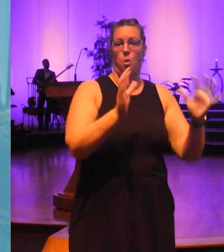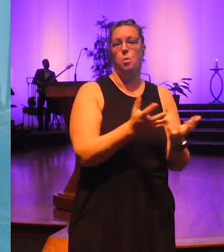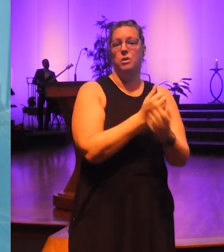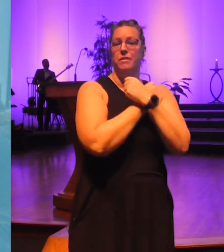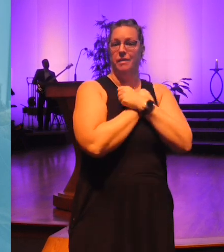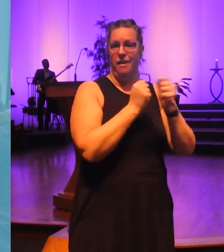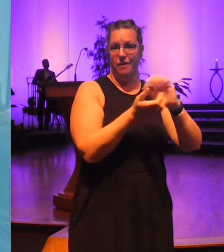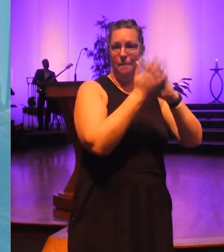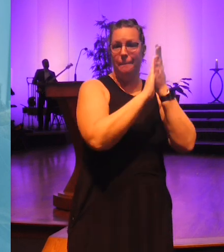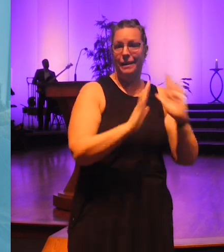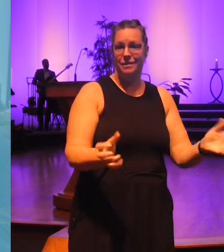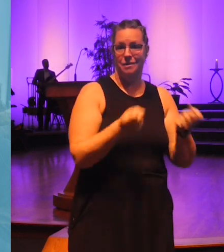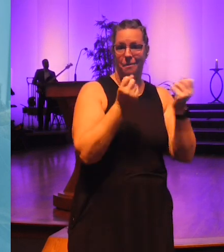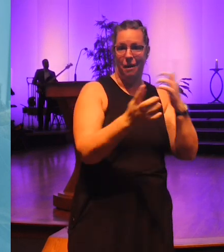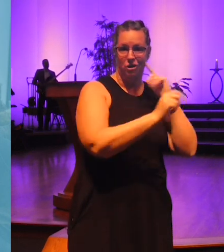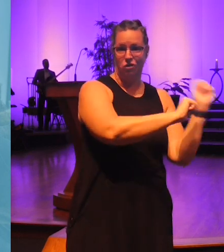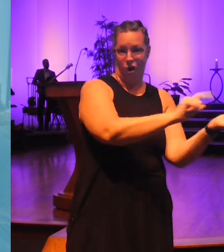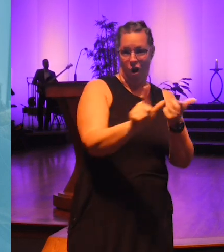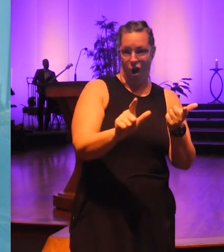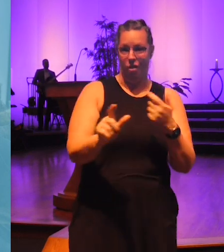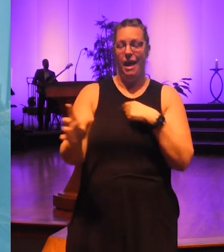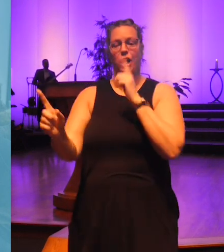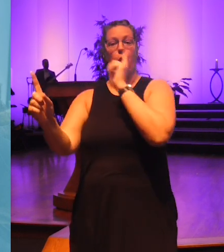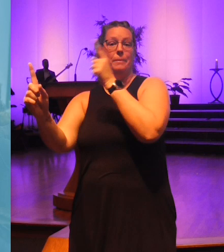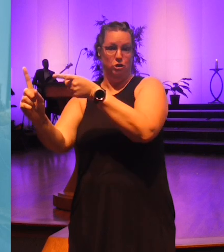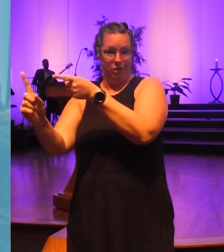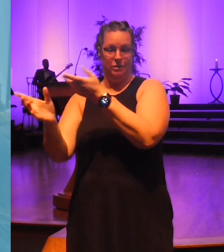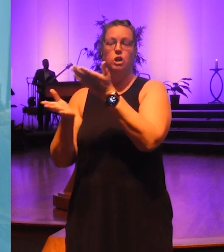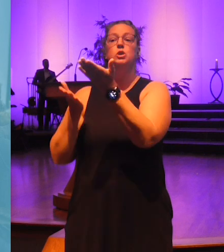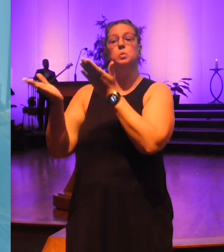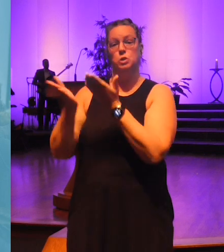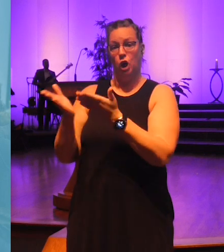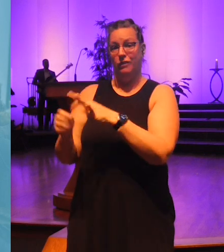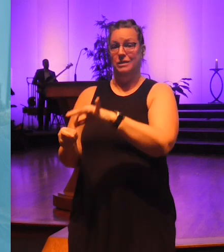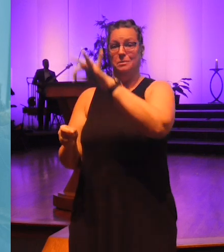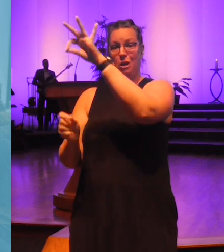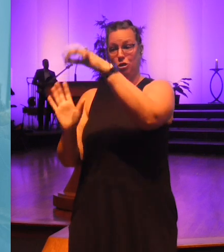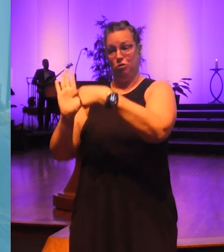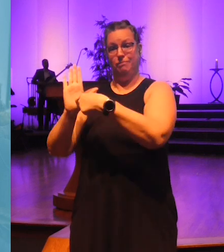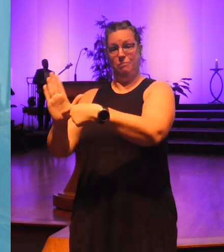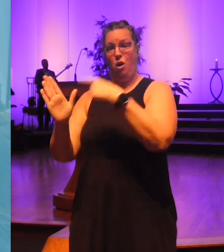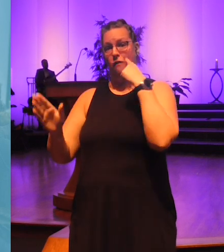abundance for all our mission to serve as a spiritual Beacon for personal empowerment and